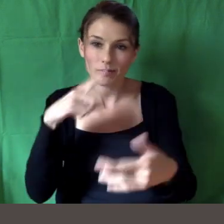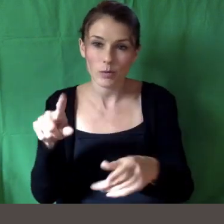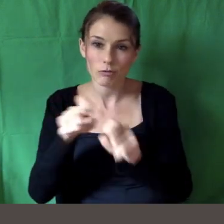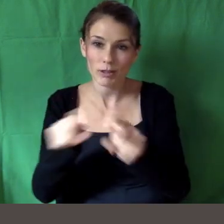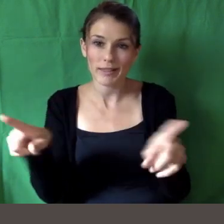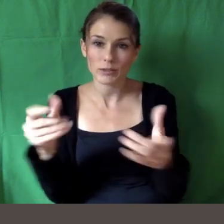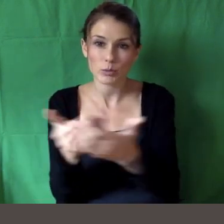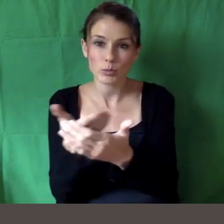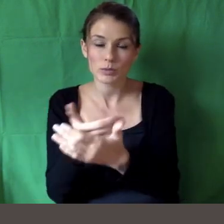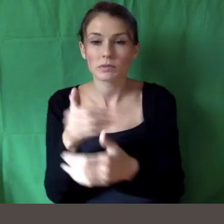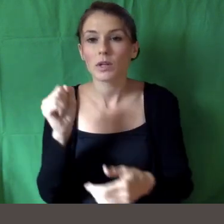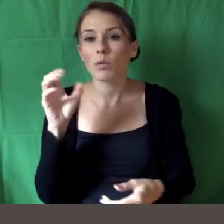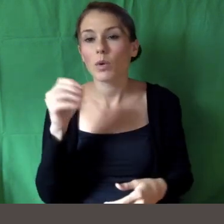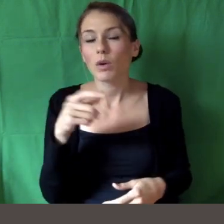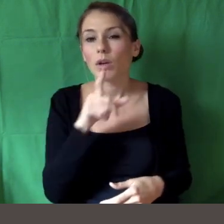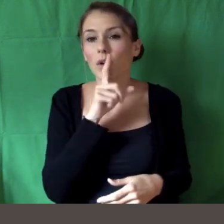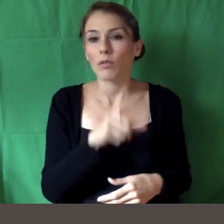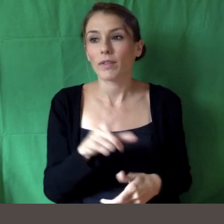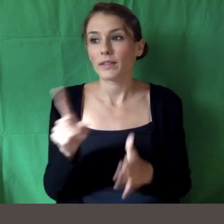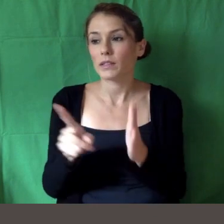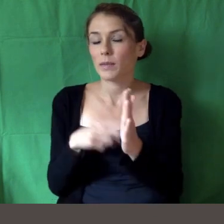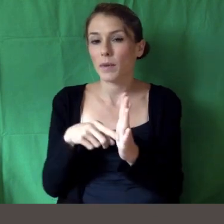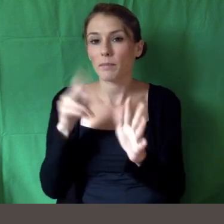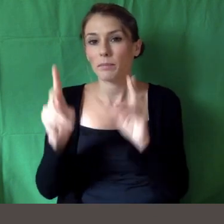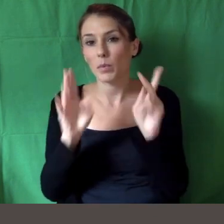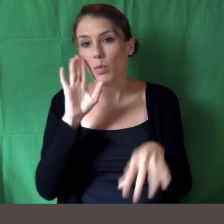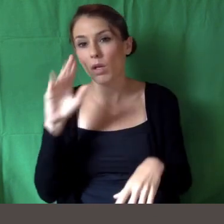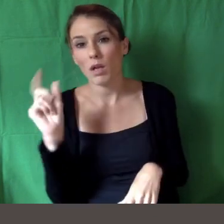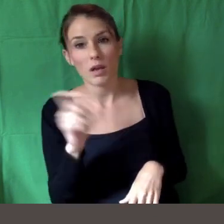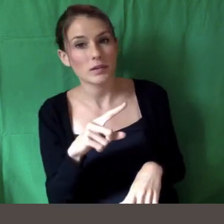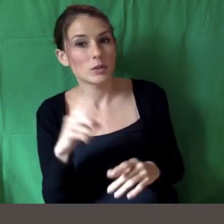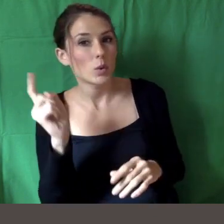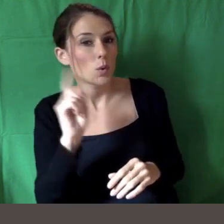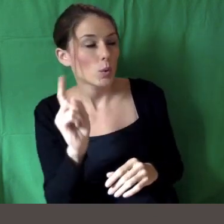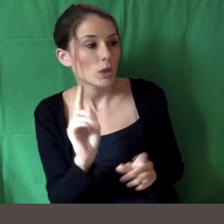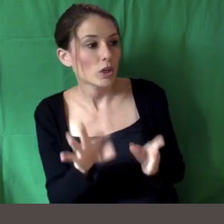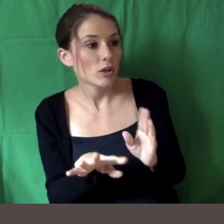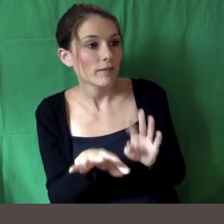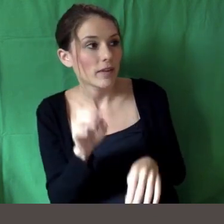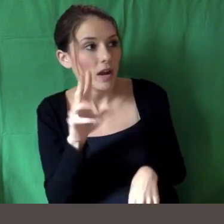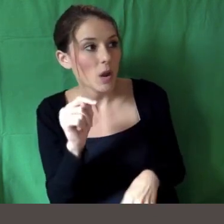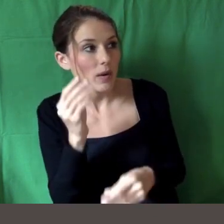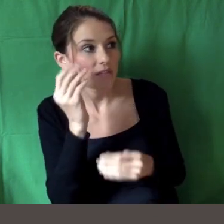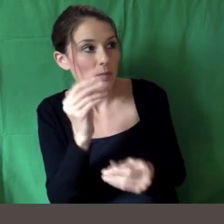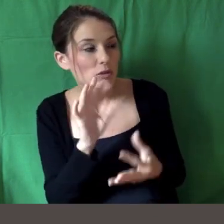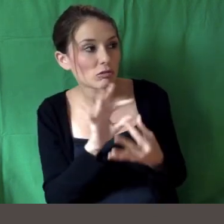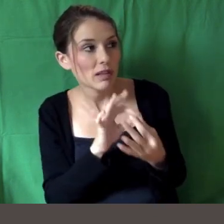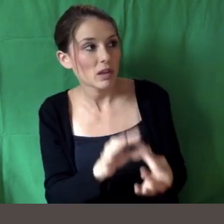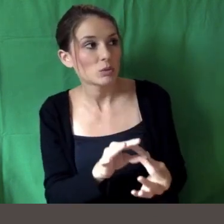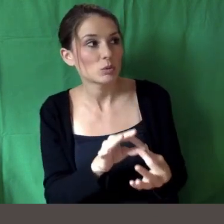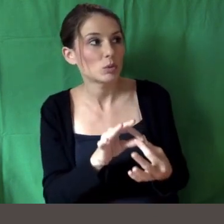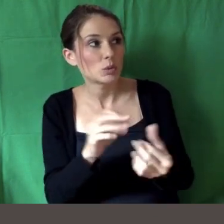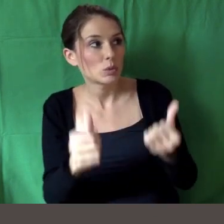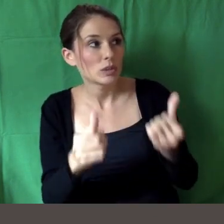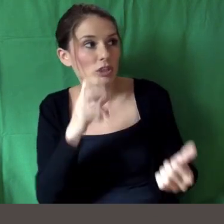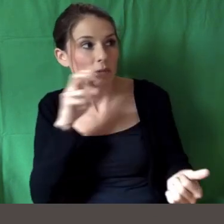So sometimes people would ask, where can they find out information about which Python is